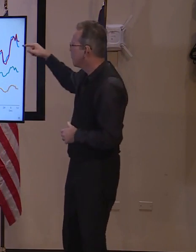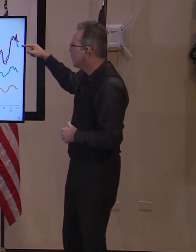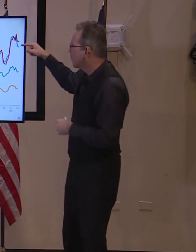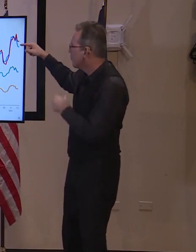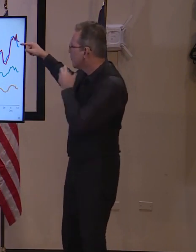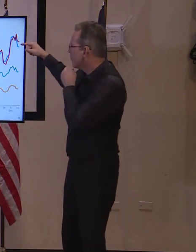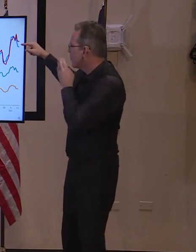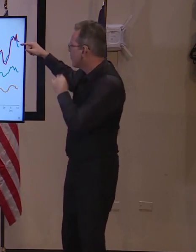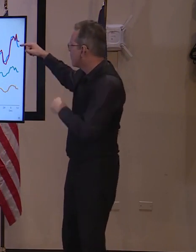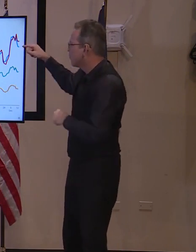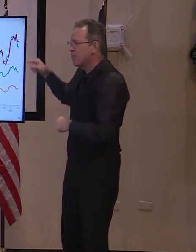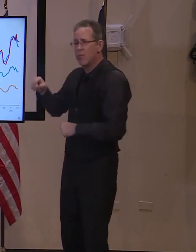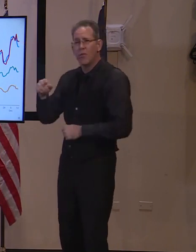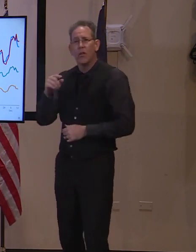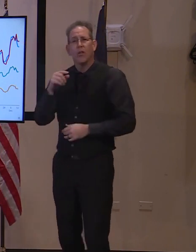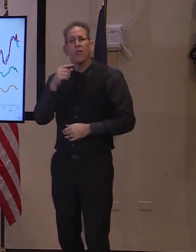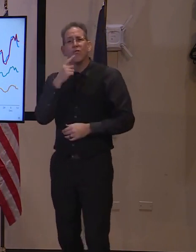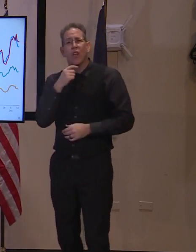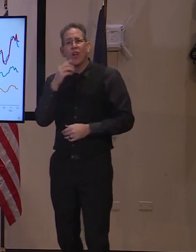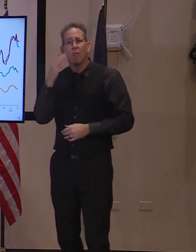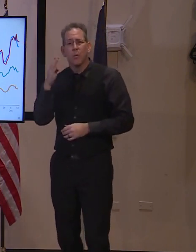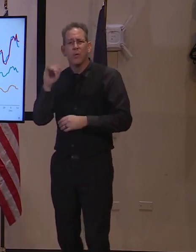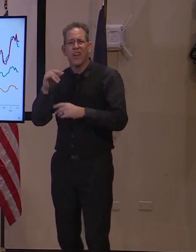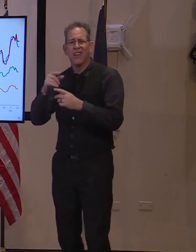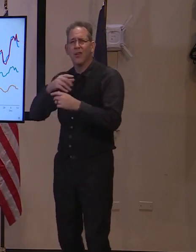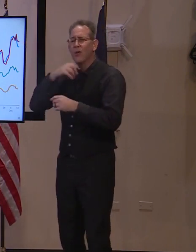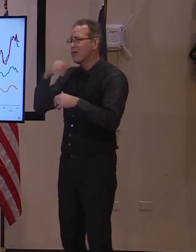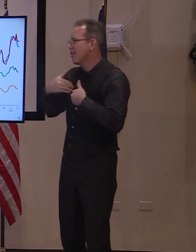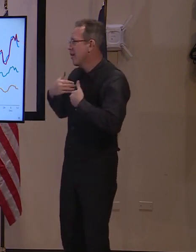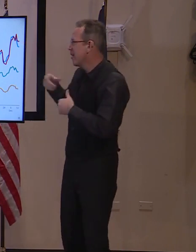the age groups are generally down this week as cases are down, uh, but again,